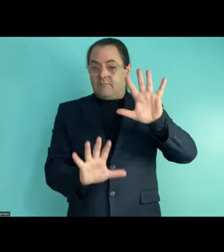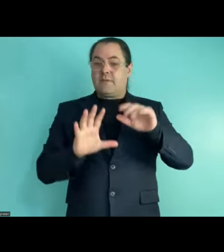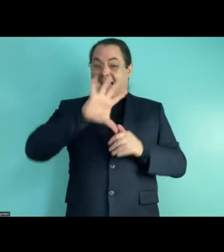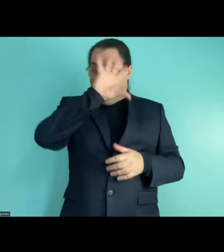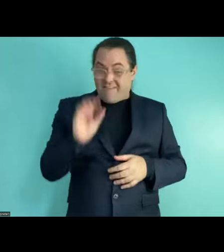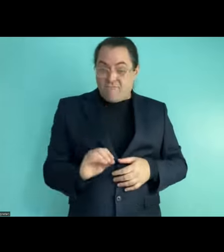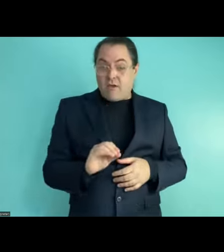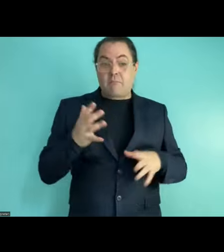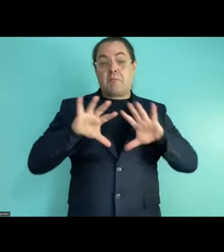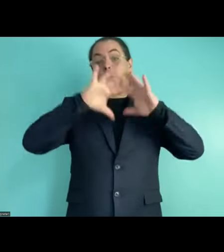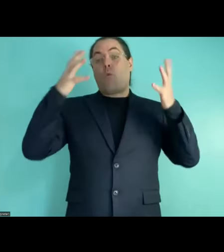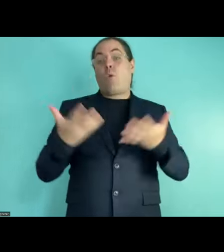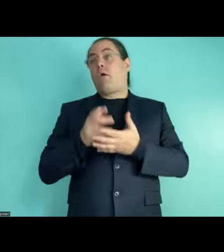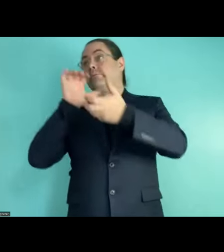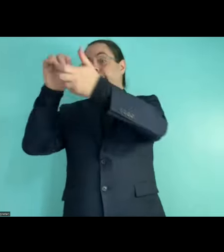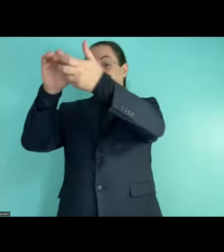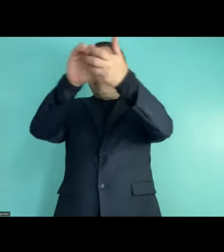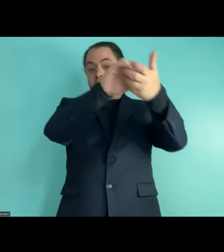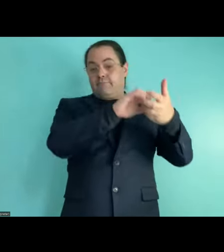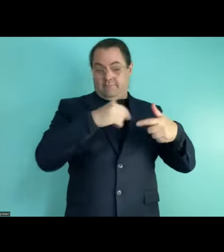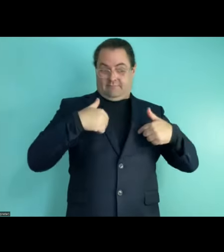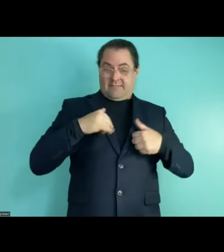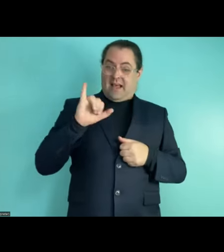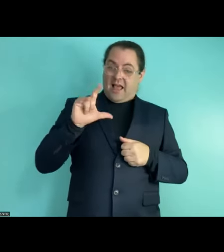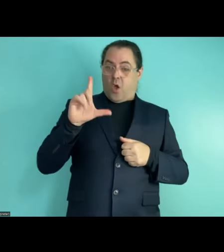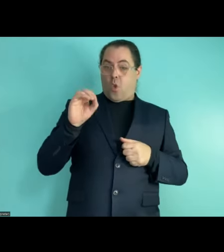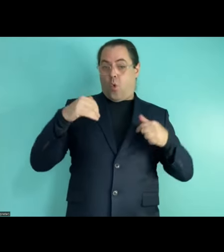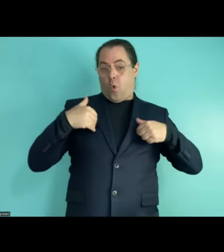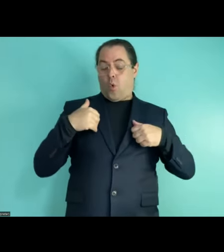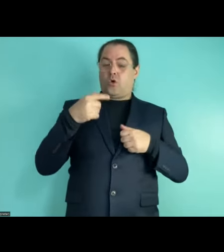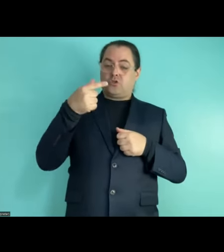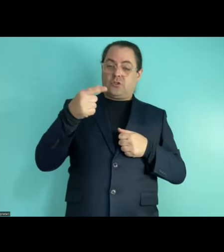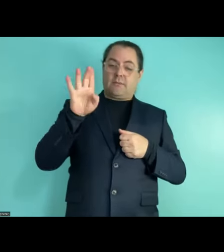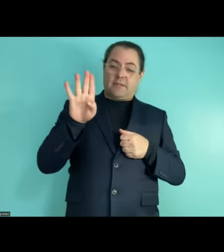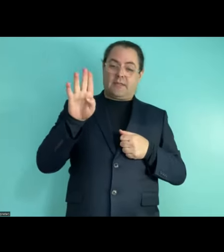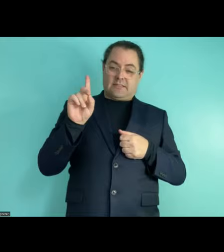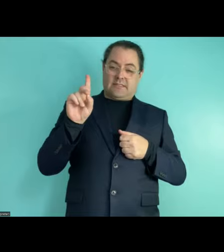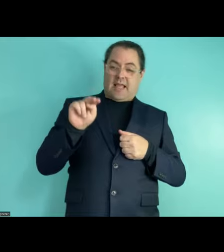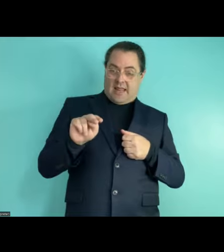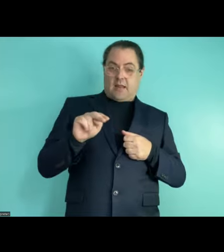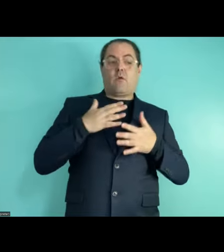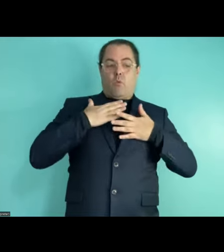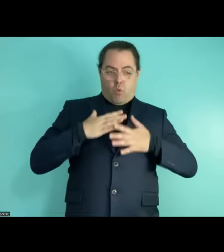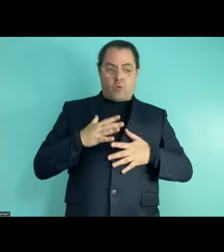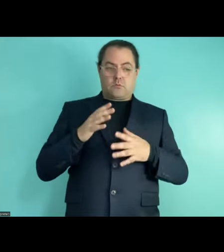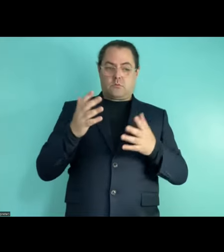16:54:49 We are here as I law, global business and disability network to convene to connect.